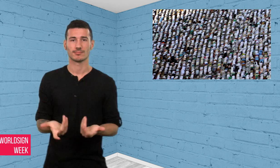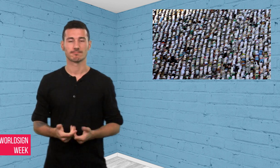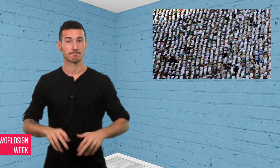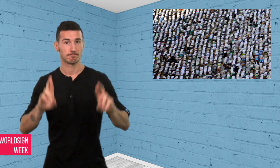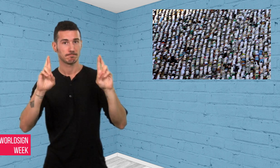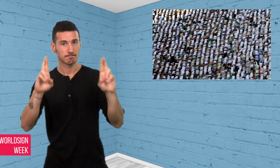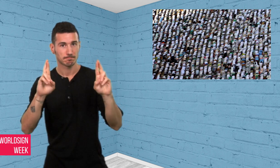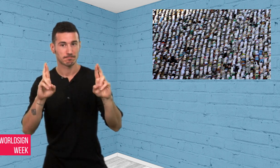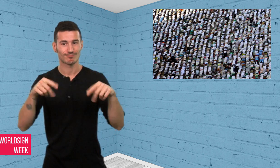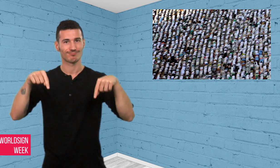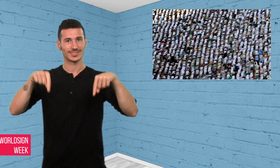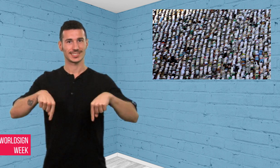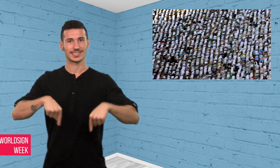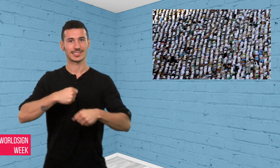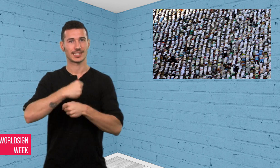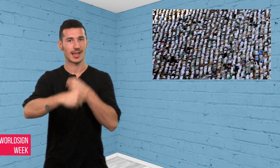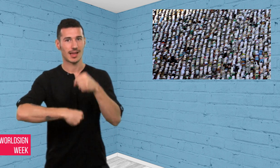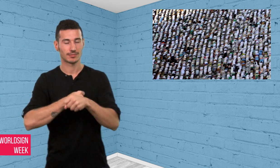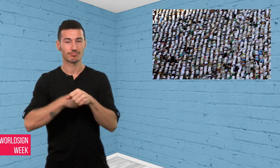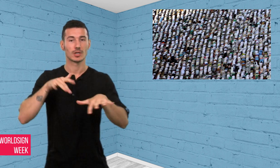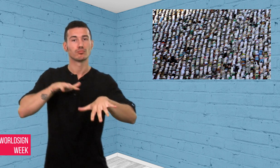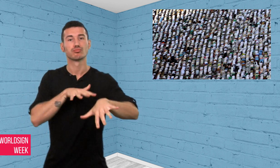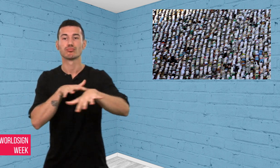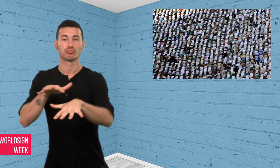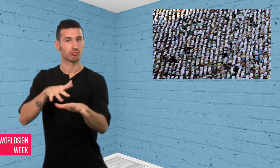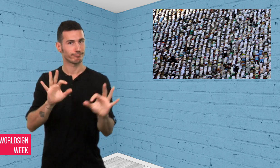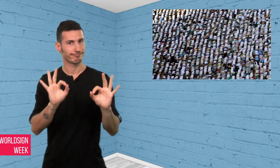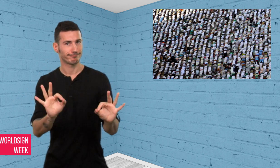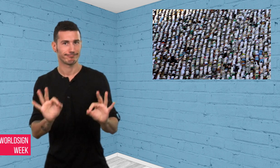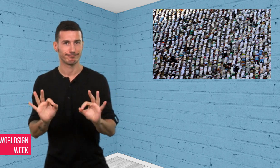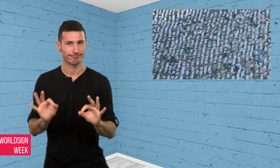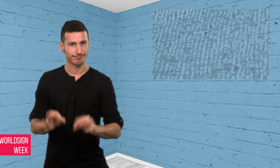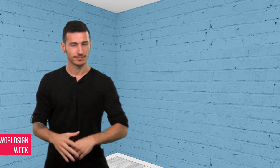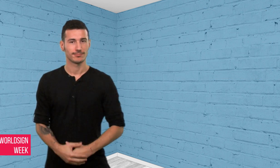Let’s have a safe pilgrimage this year.